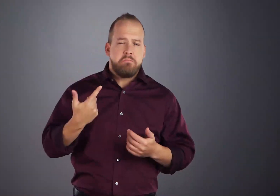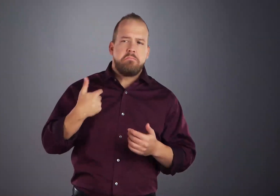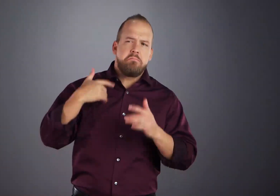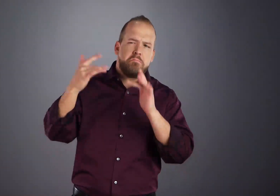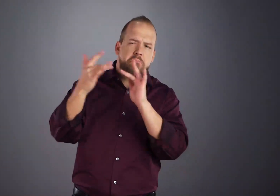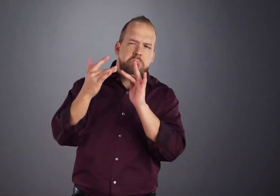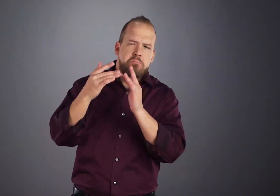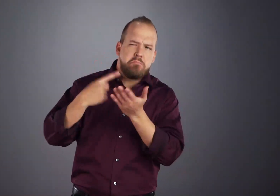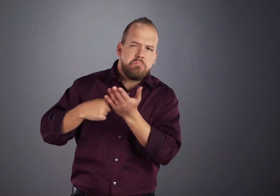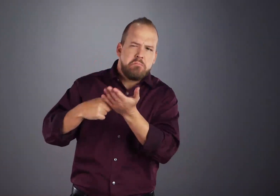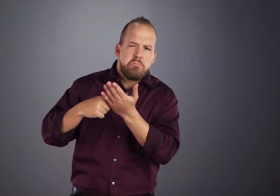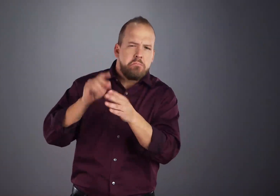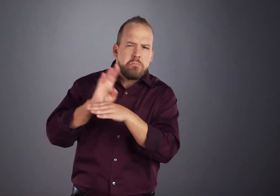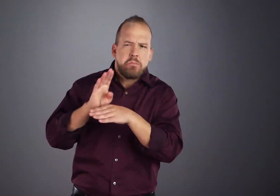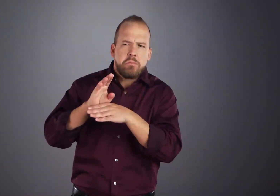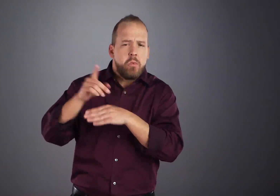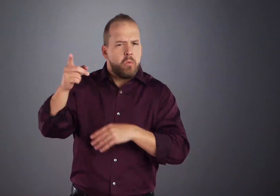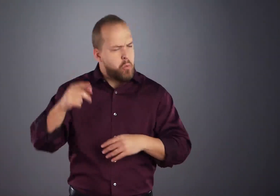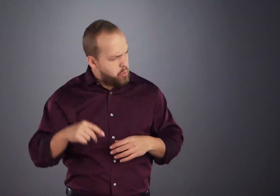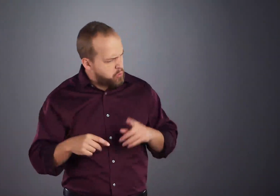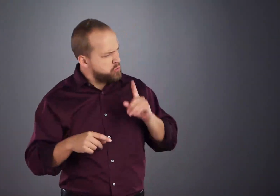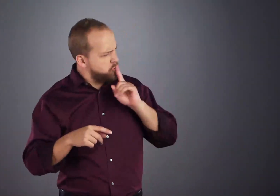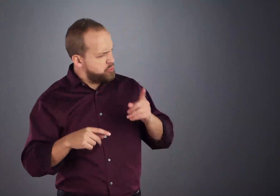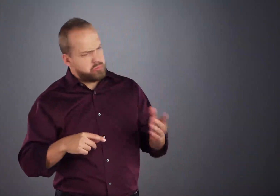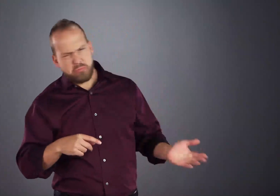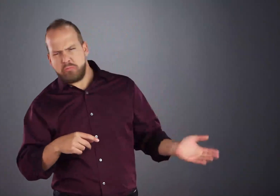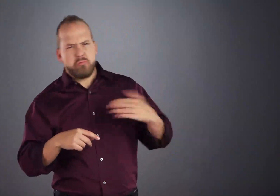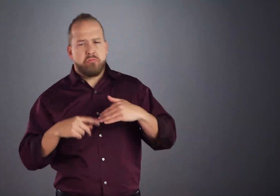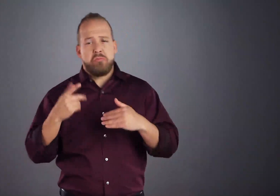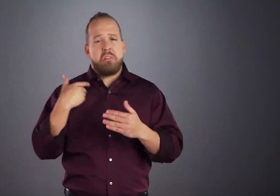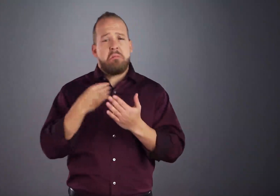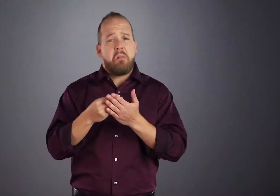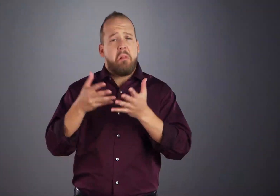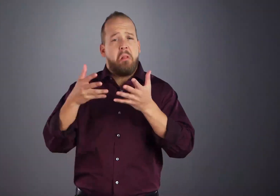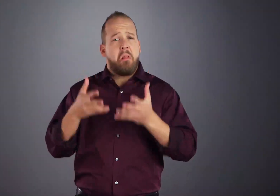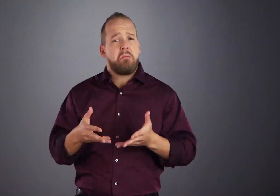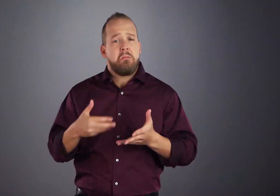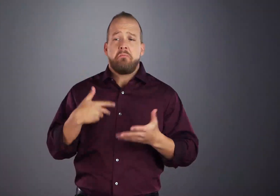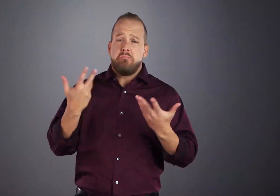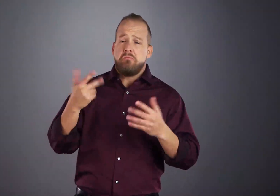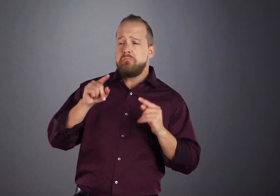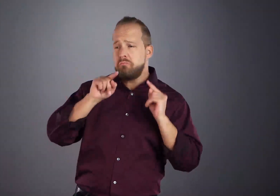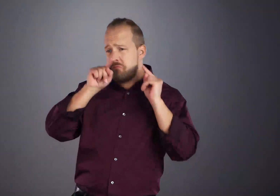He had plenty of money left and thought I had better go to Canada.